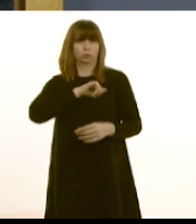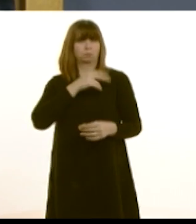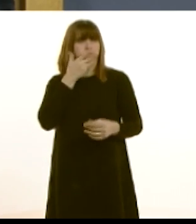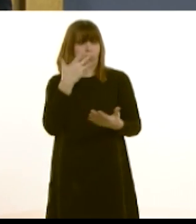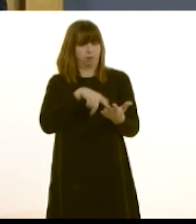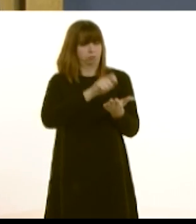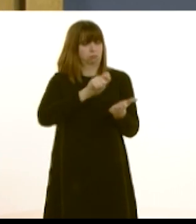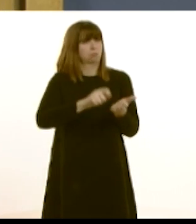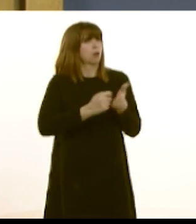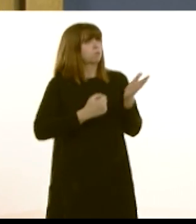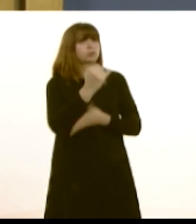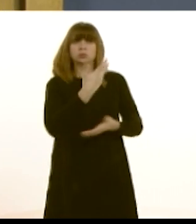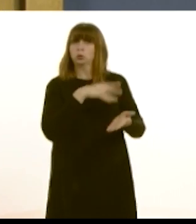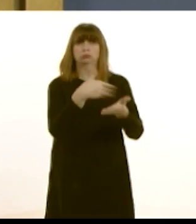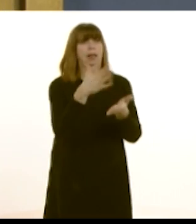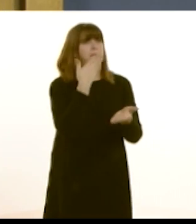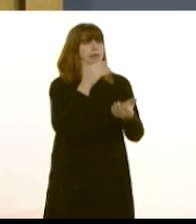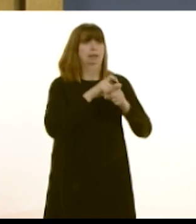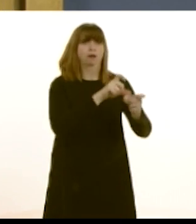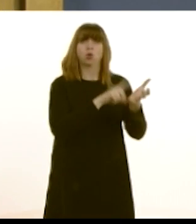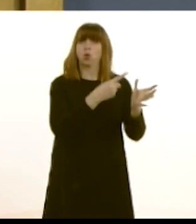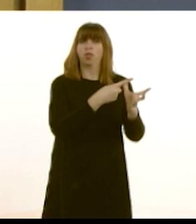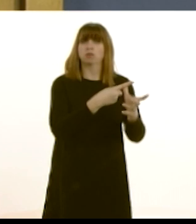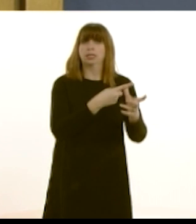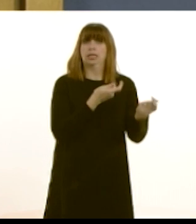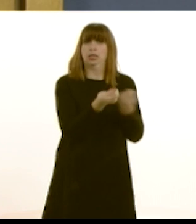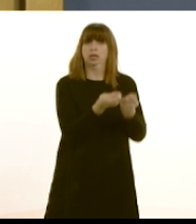ownership, which will be presented to the council tomorrow.